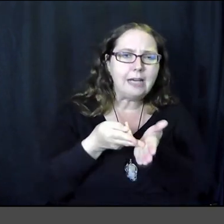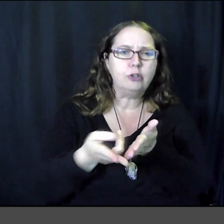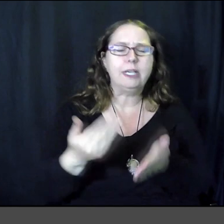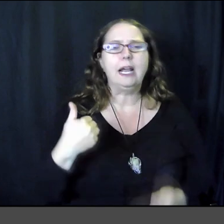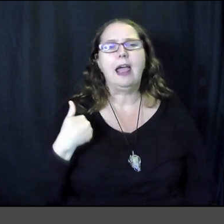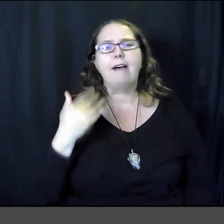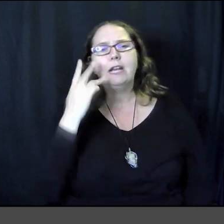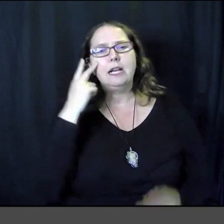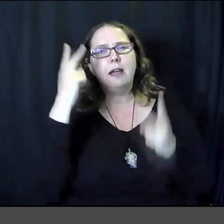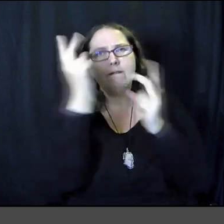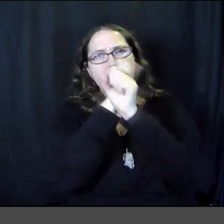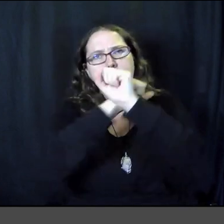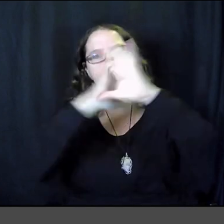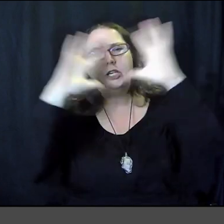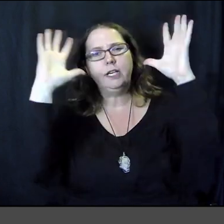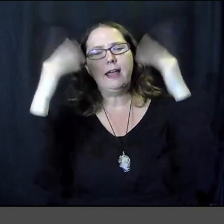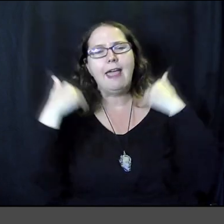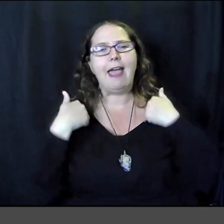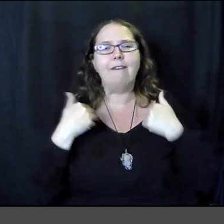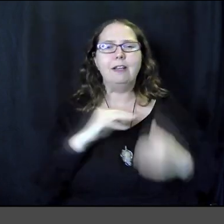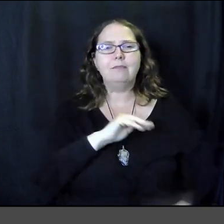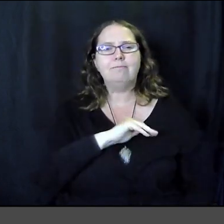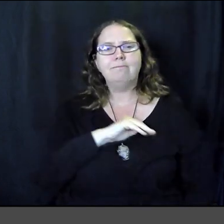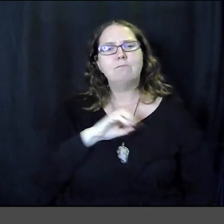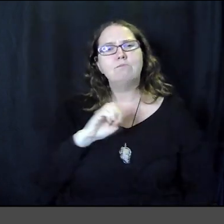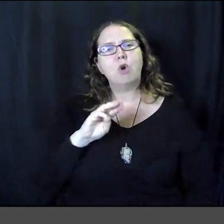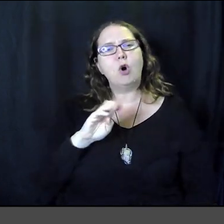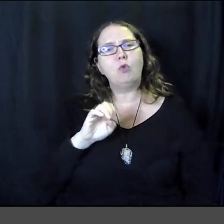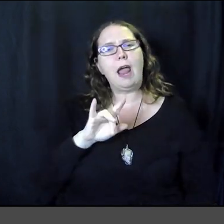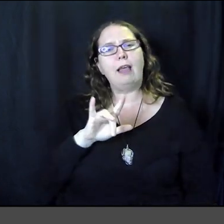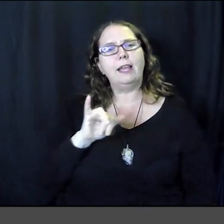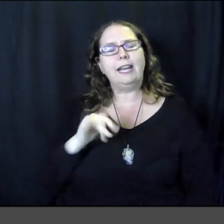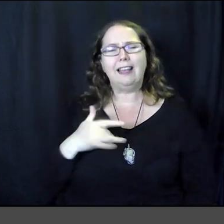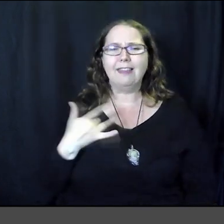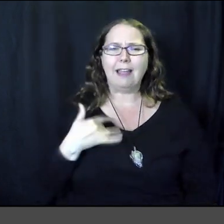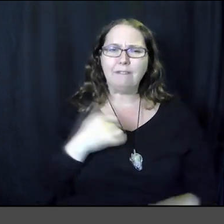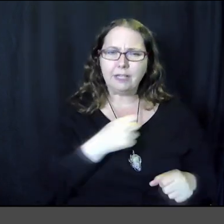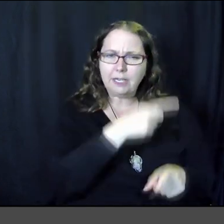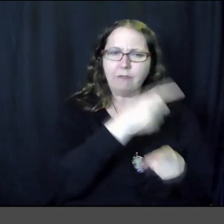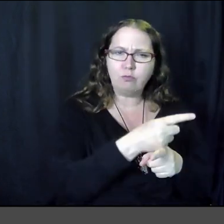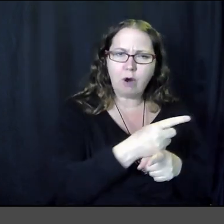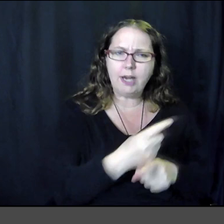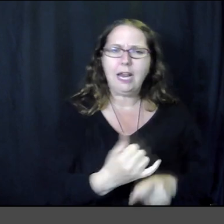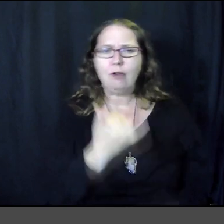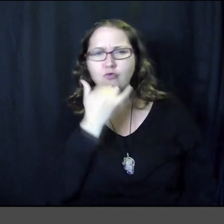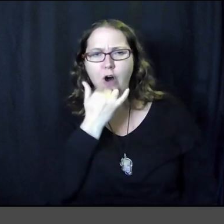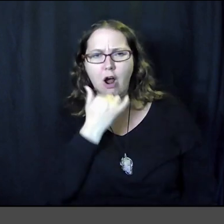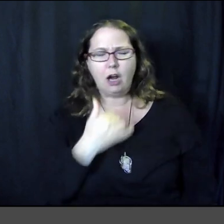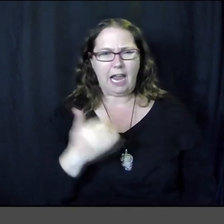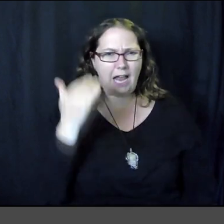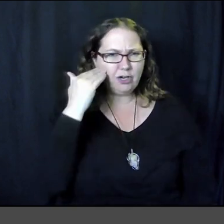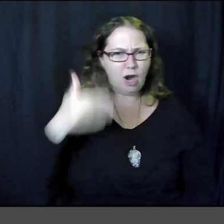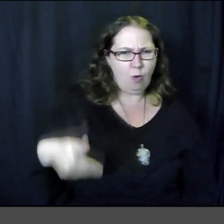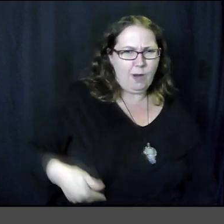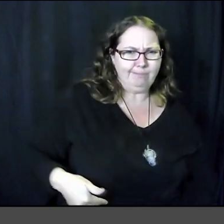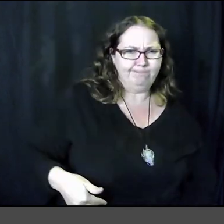HAVING A STRONG SENSE OF RIGHT AND WRONG IS ABSOLUTELY ESSENTIAL. AND ITS BEDROCK FOUNDATIONAL FOR THE HUMANITIES,